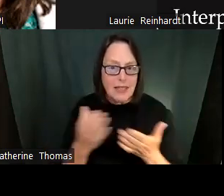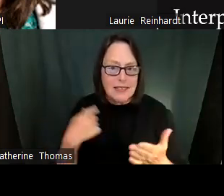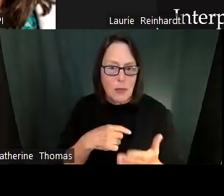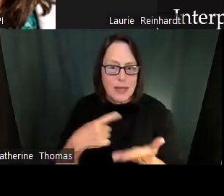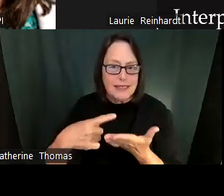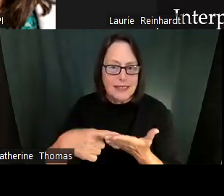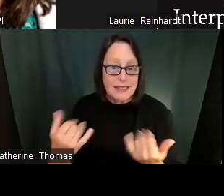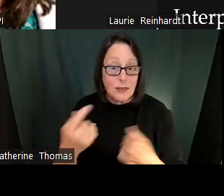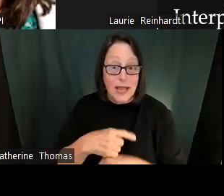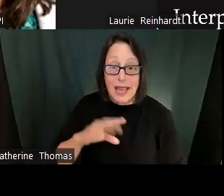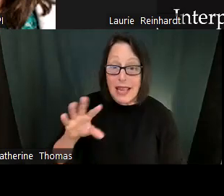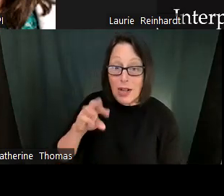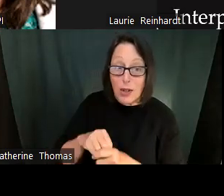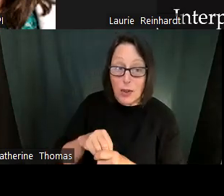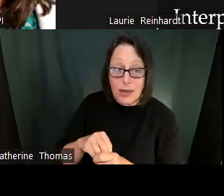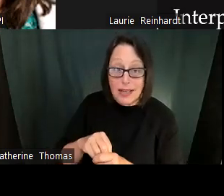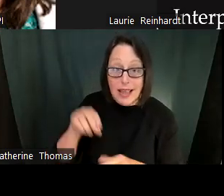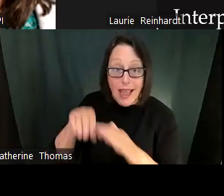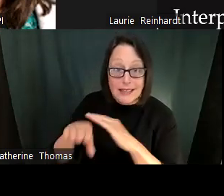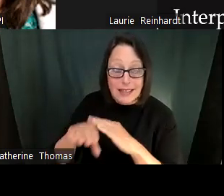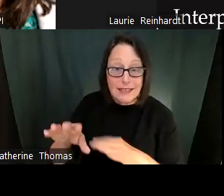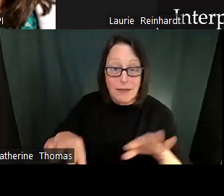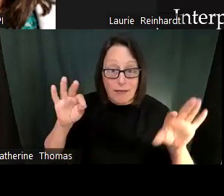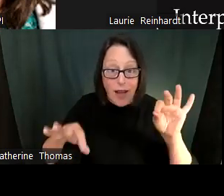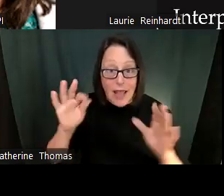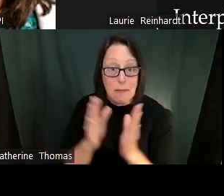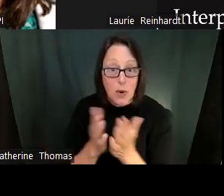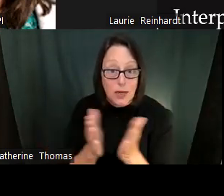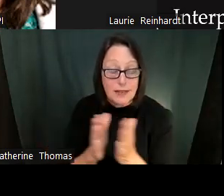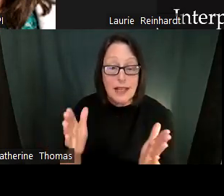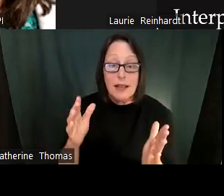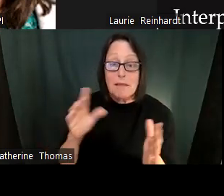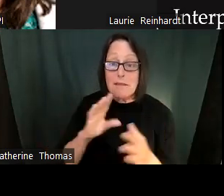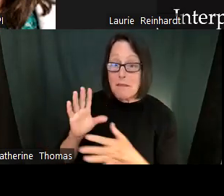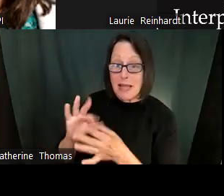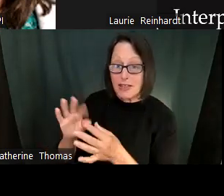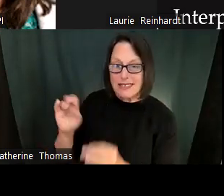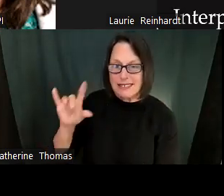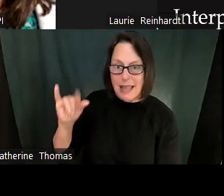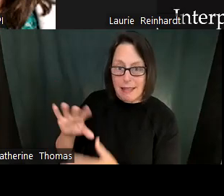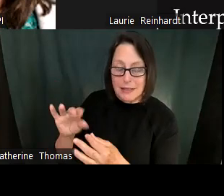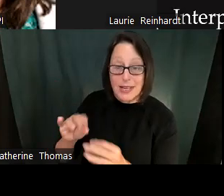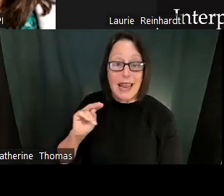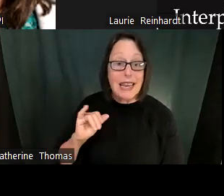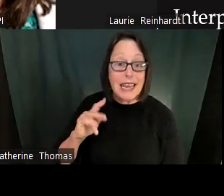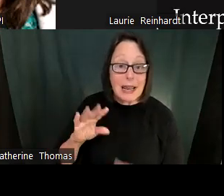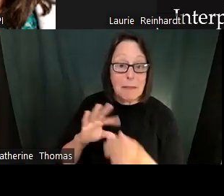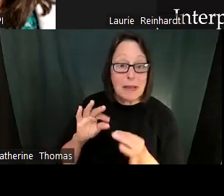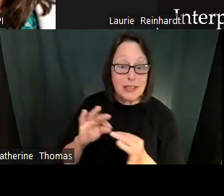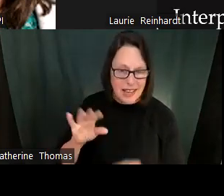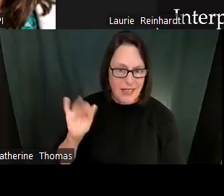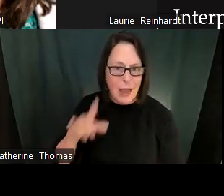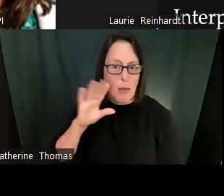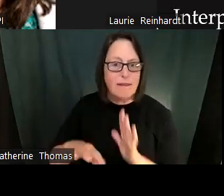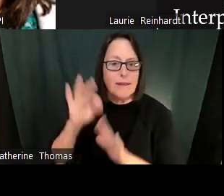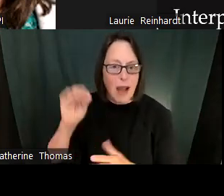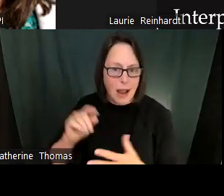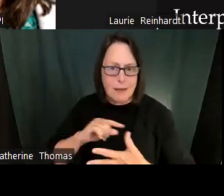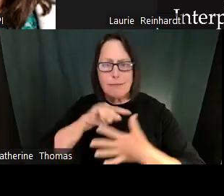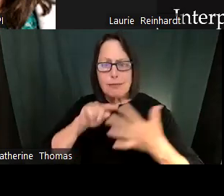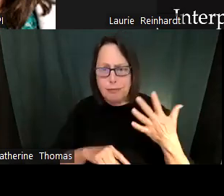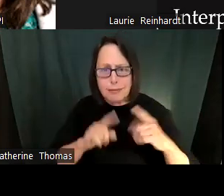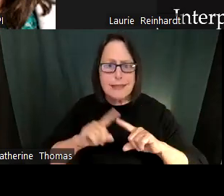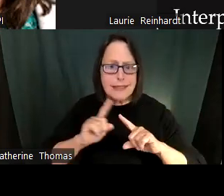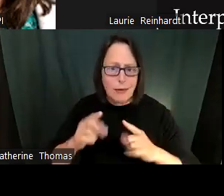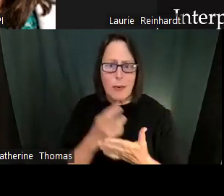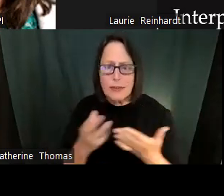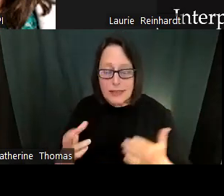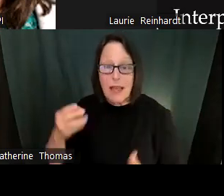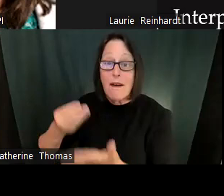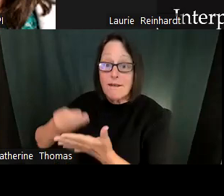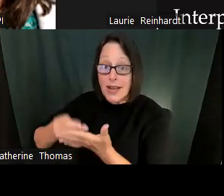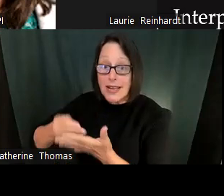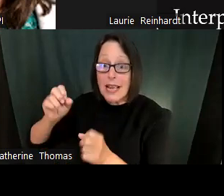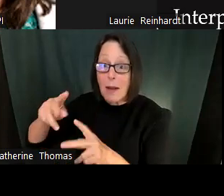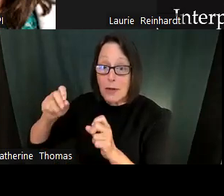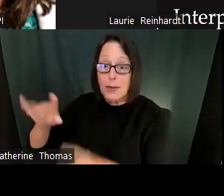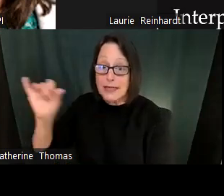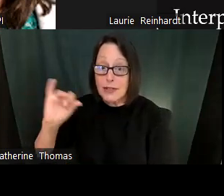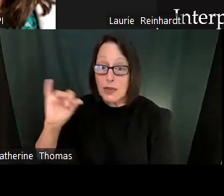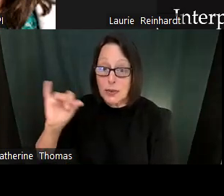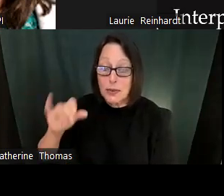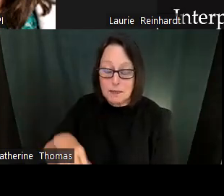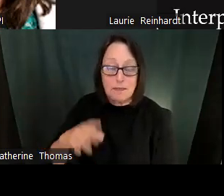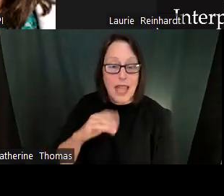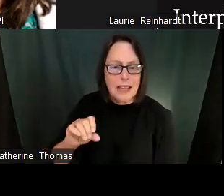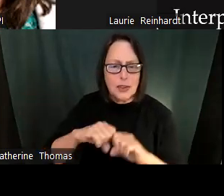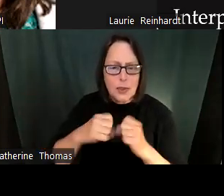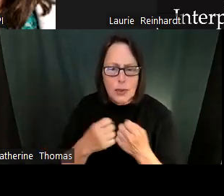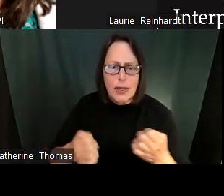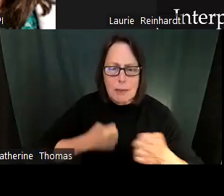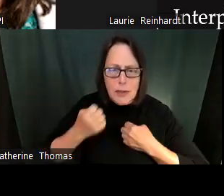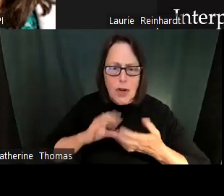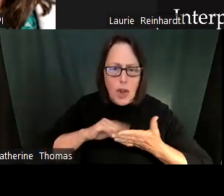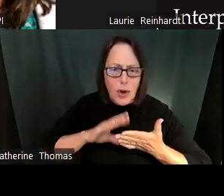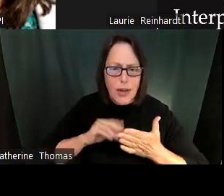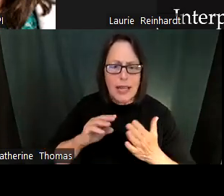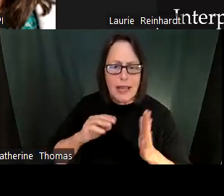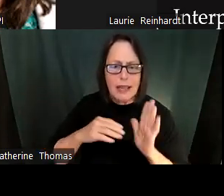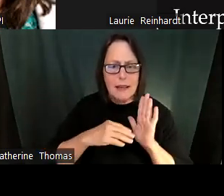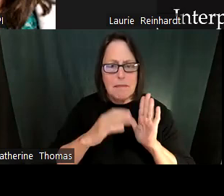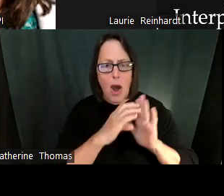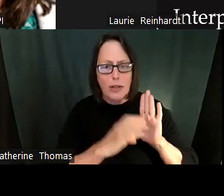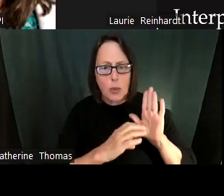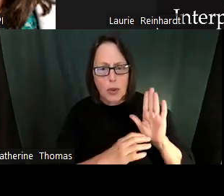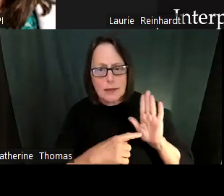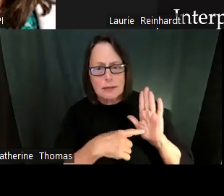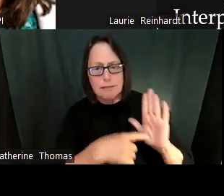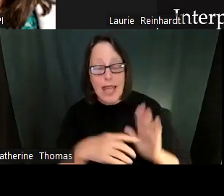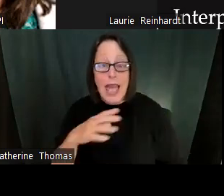Ronnie has been really great and phenomenal in the chat and making sure that you have a resource guide and links.